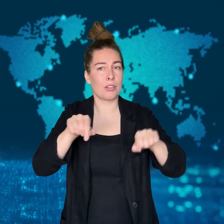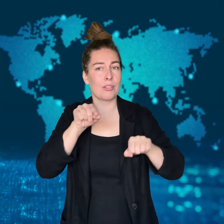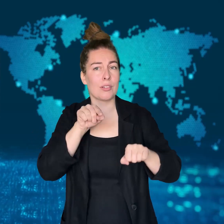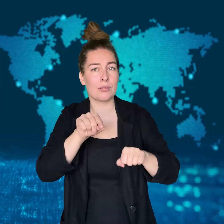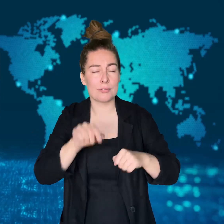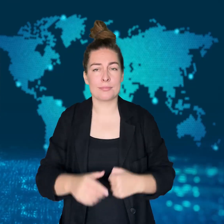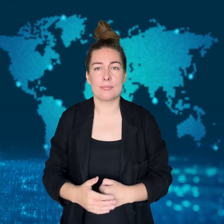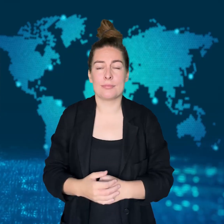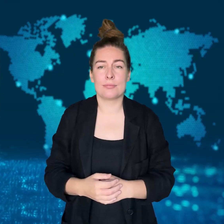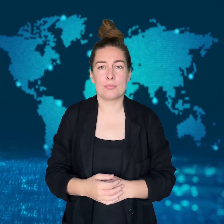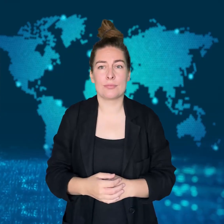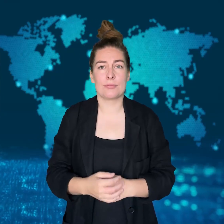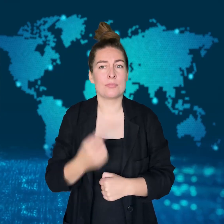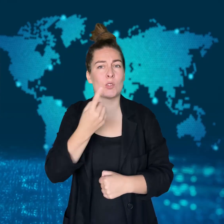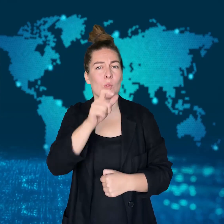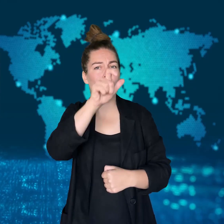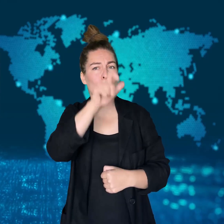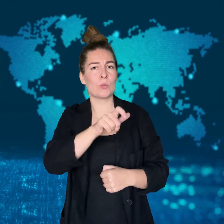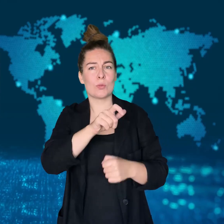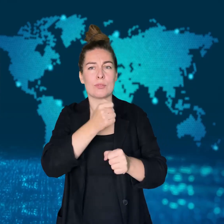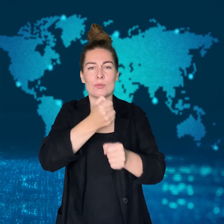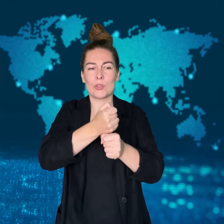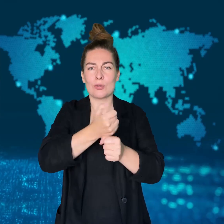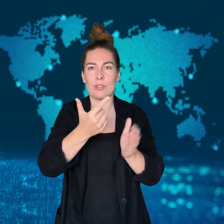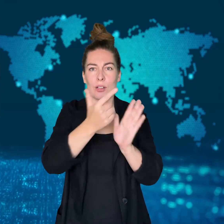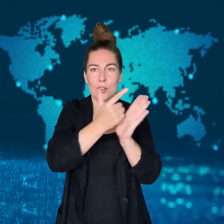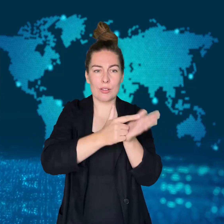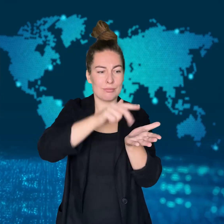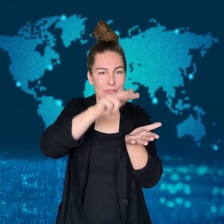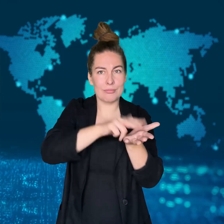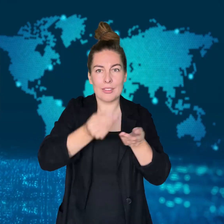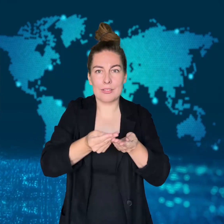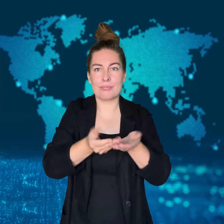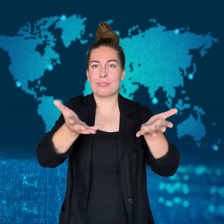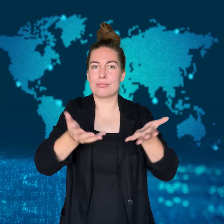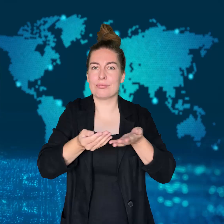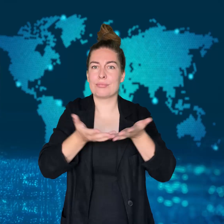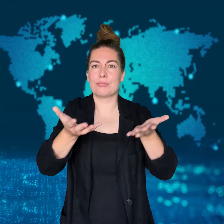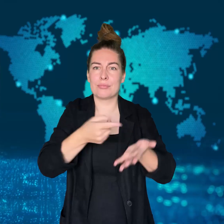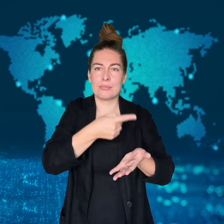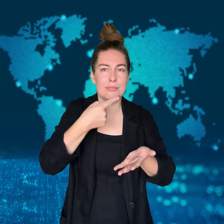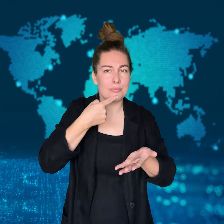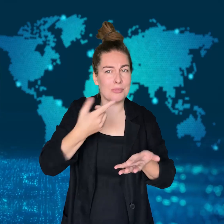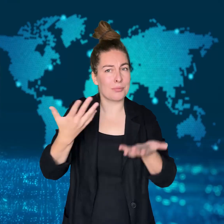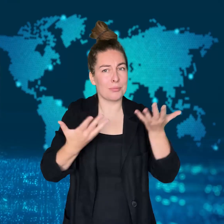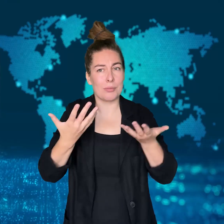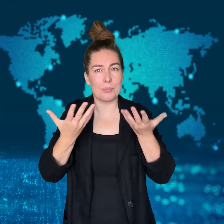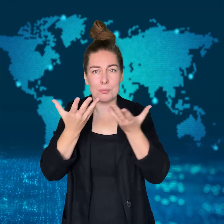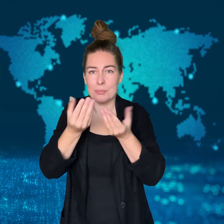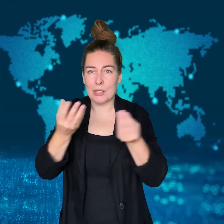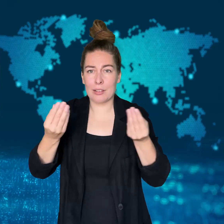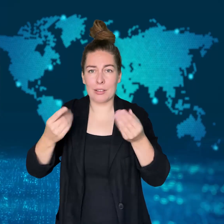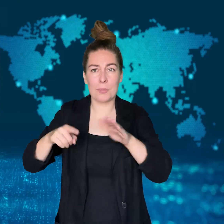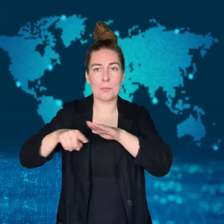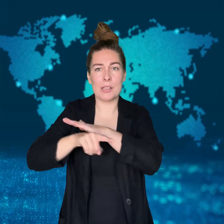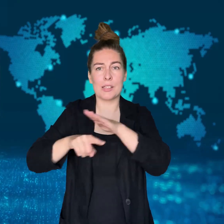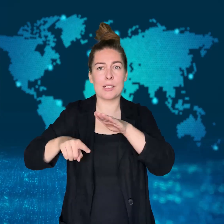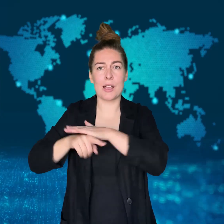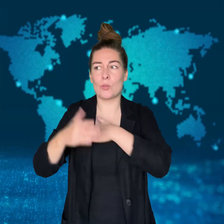due to mass tourism and a resistance to pesticides.